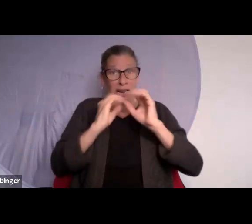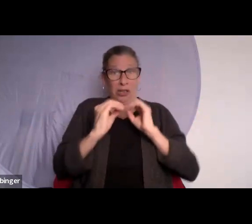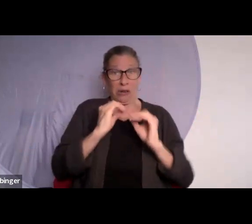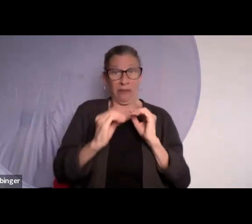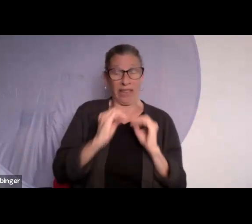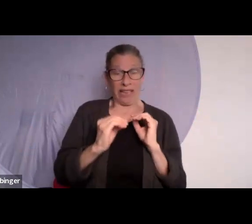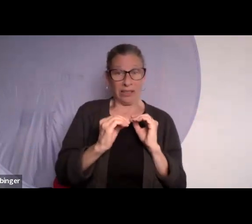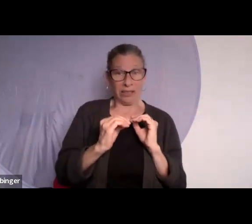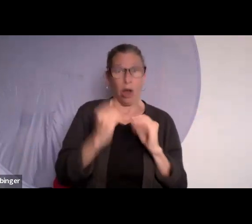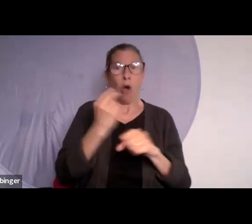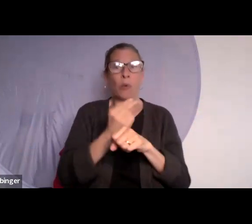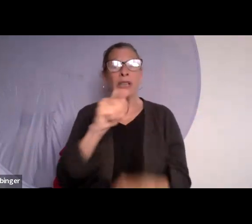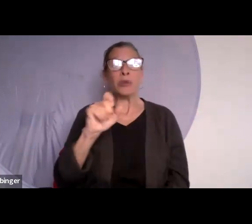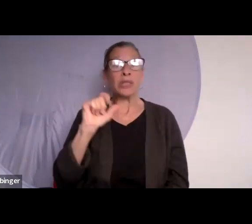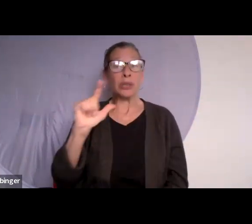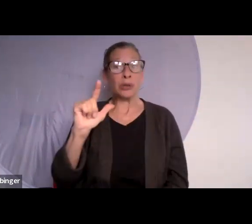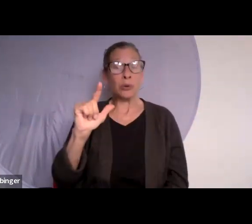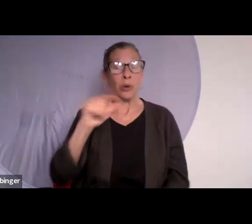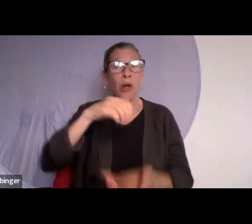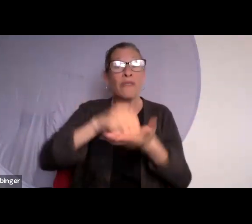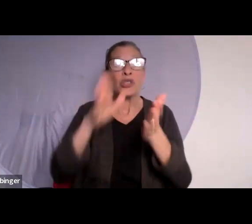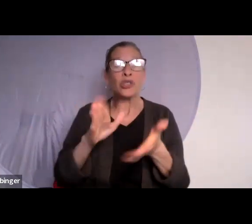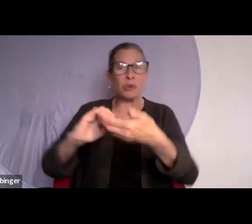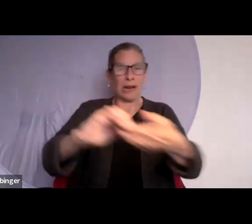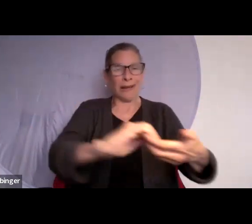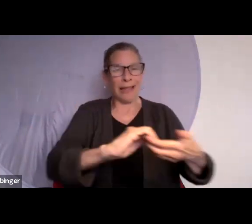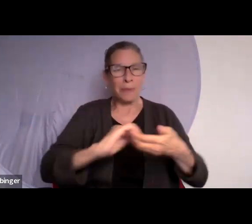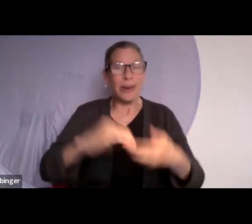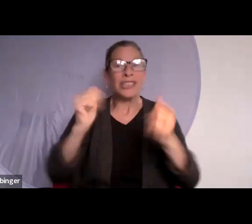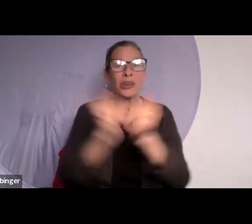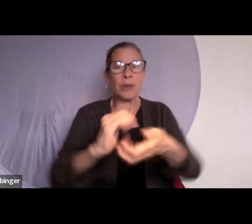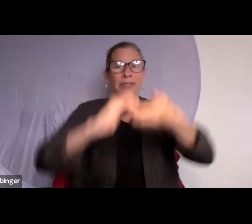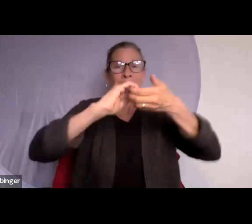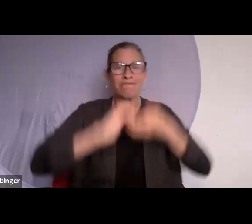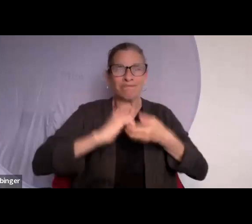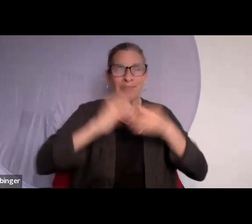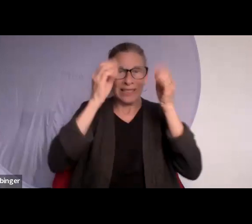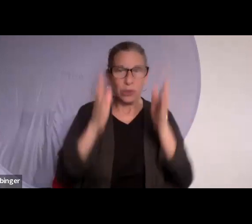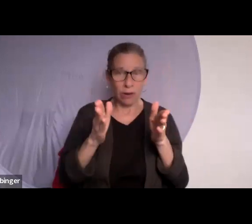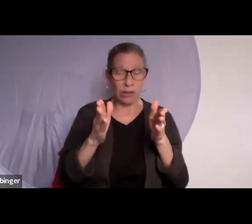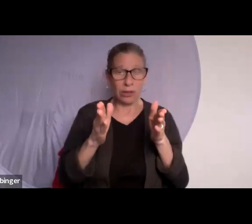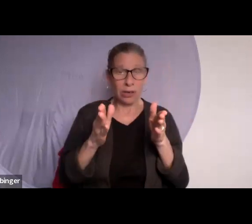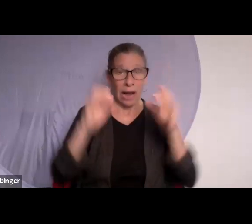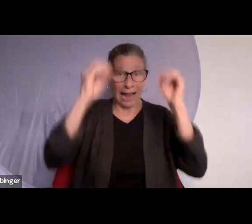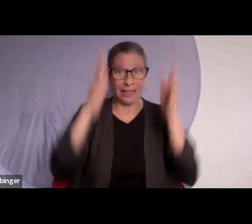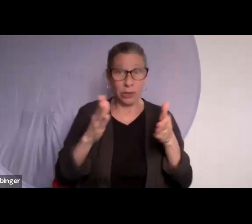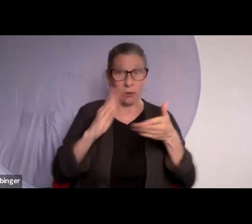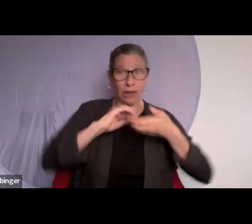use it as a tool for student collaboration with the instructor and instructor collaboration with the student